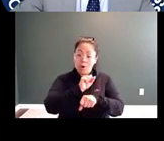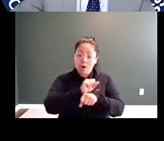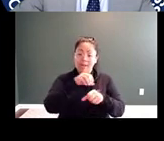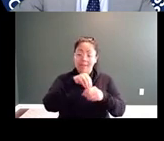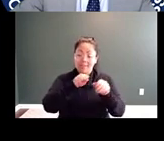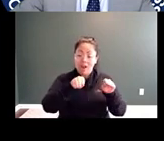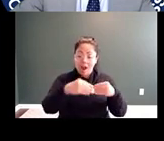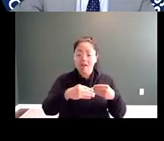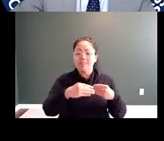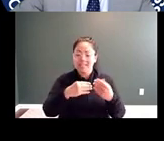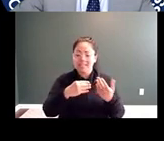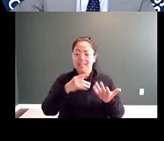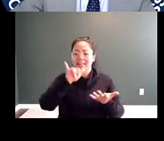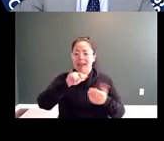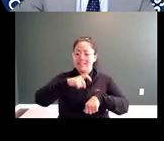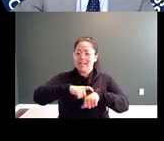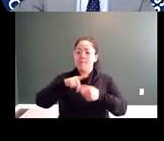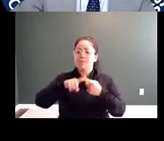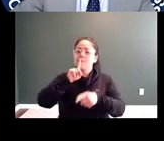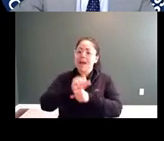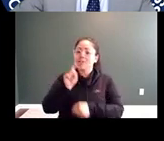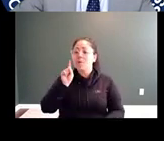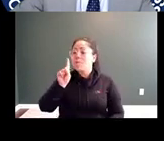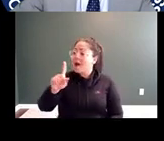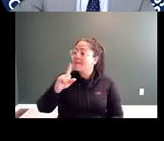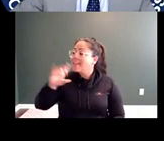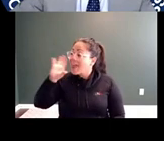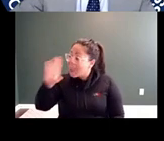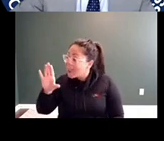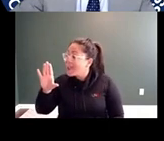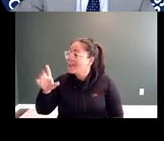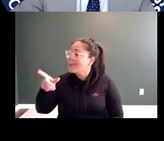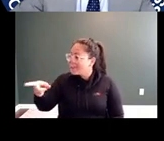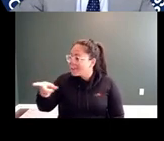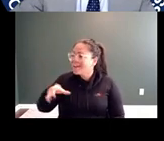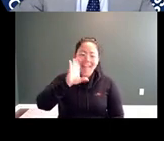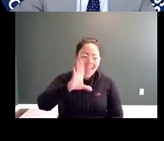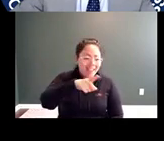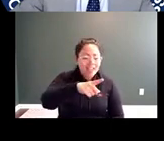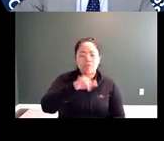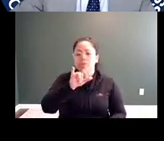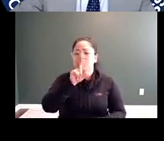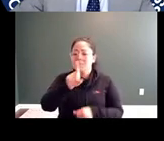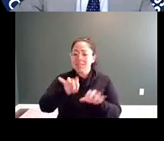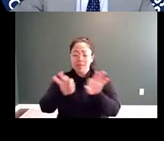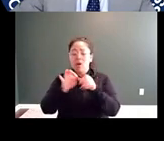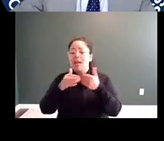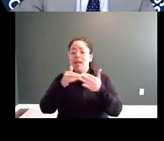you know, taking that time to physically walk up and down the halls and say hi to people can be really important. And even if you don't have time to have a full conversation,